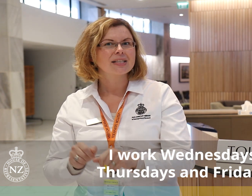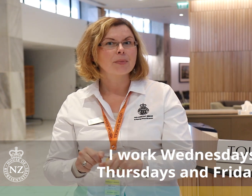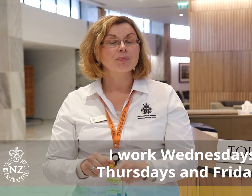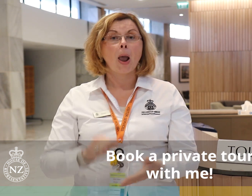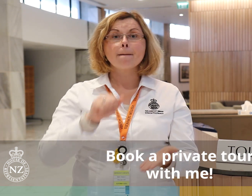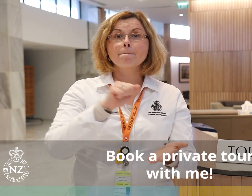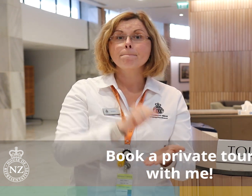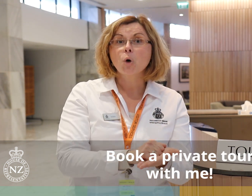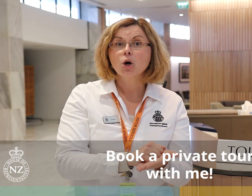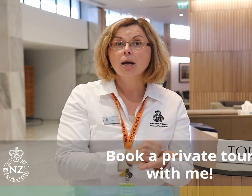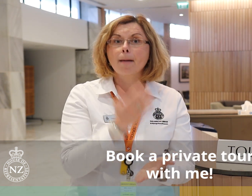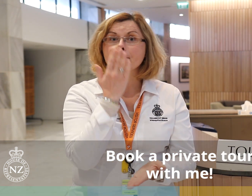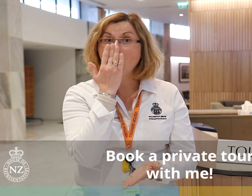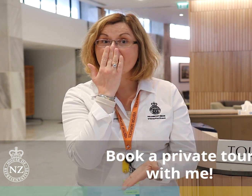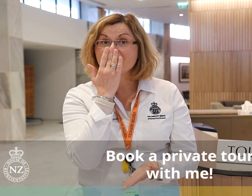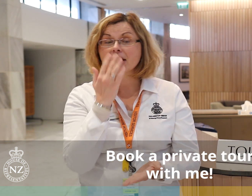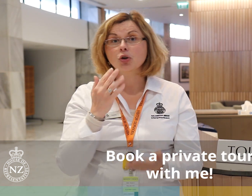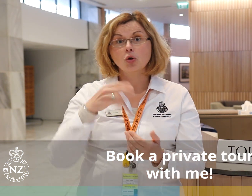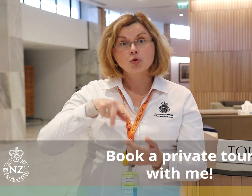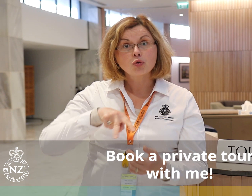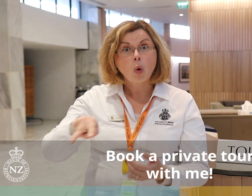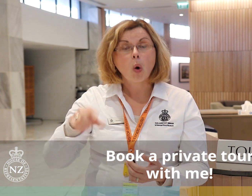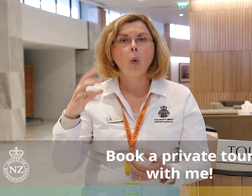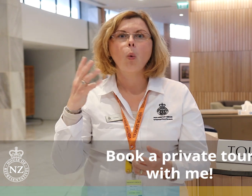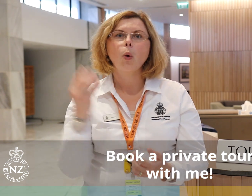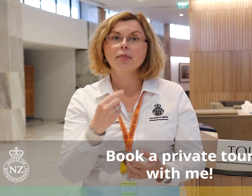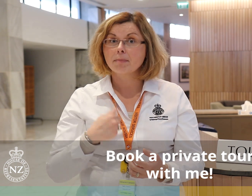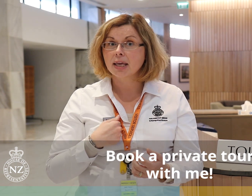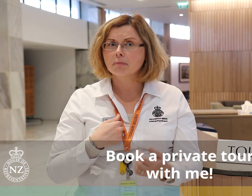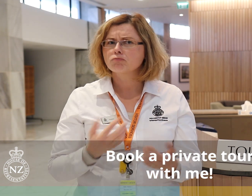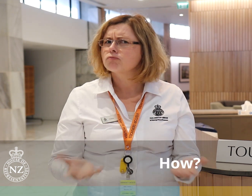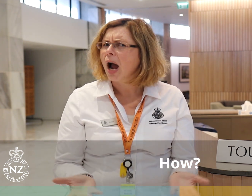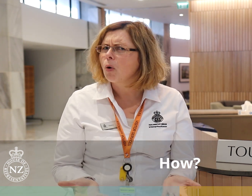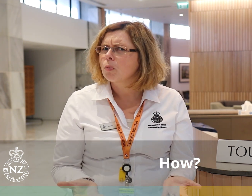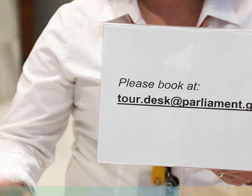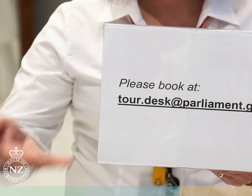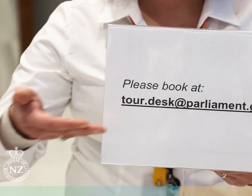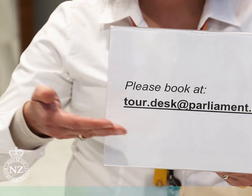Book a private tour with me! How?